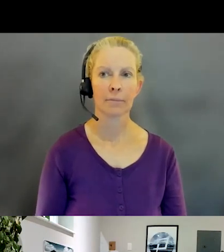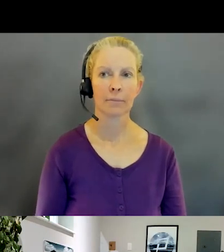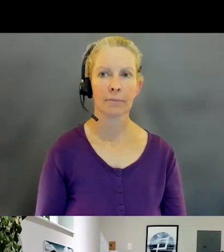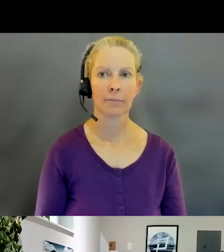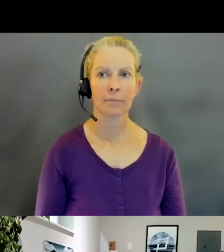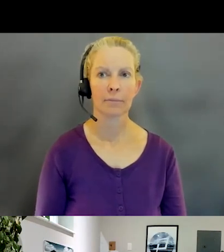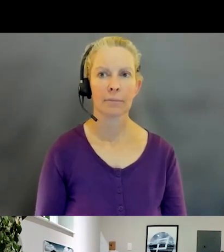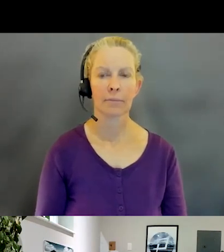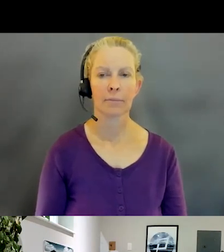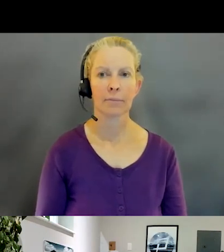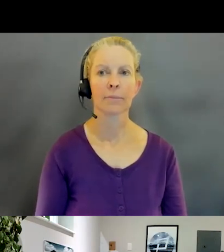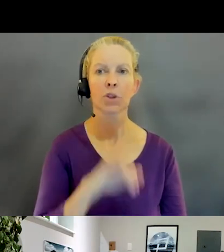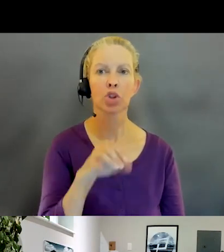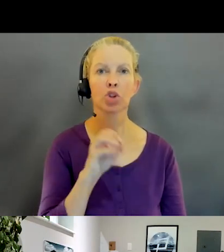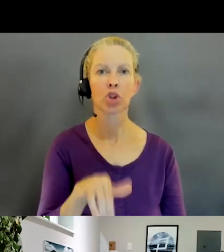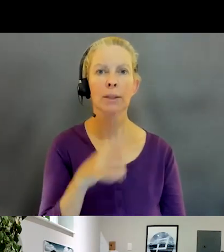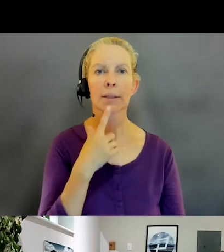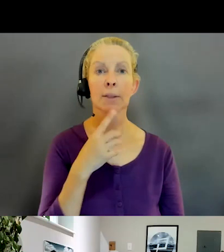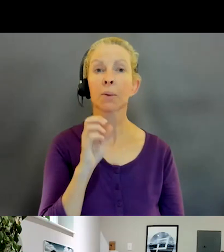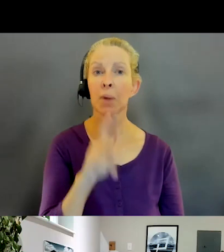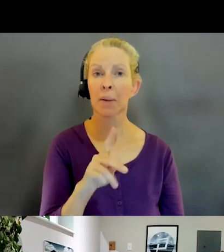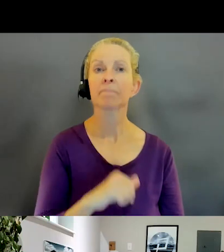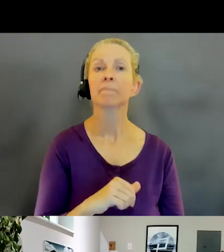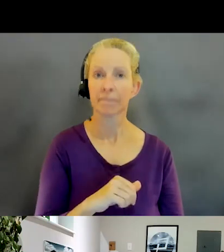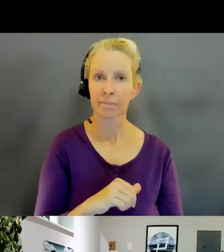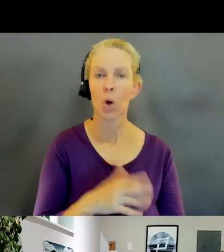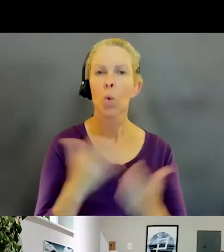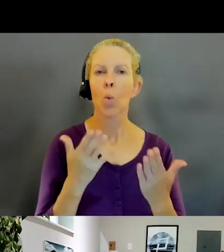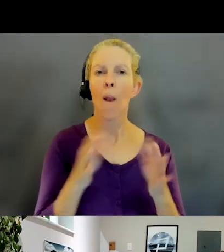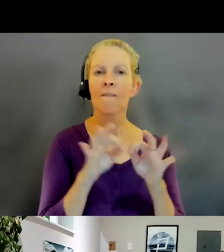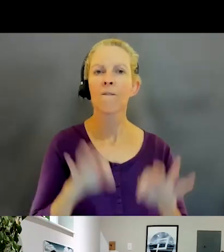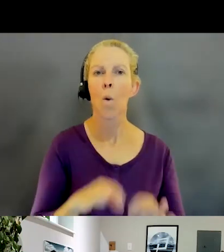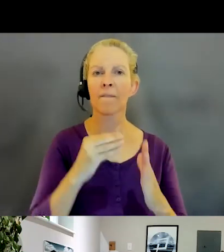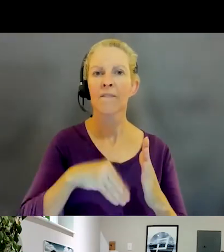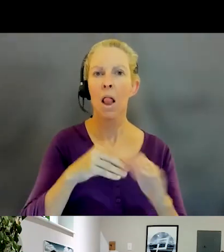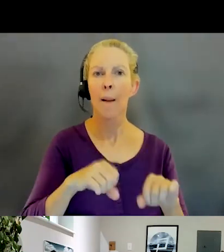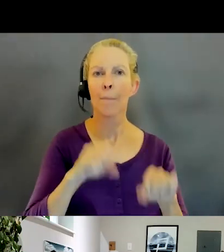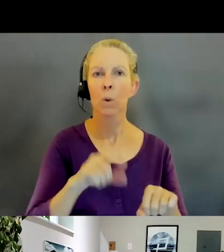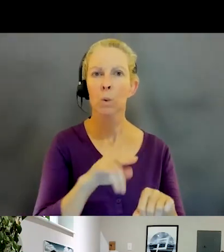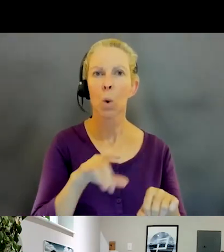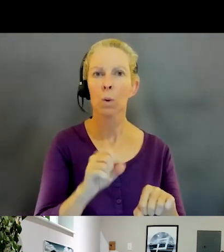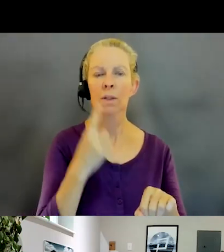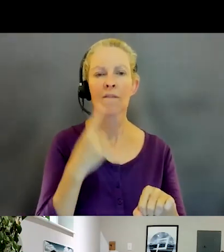fillable form creation tools for accessibility? >> Glenda: Fillable form creation tools for